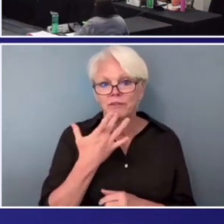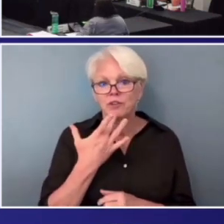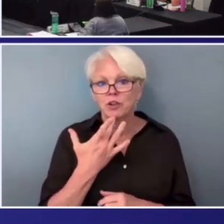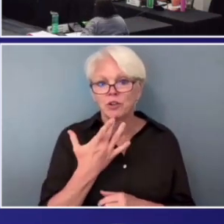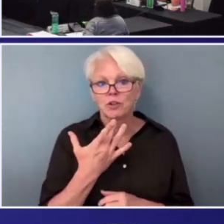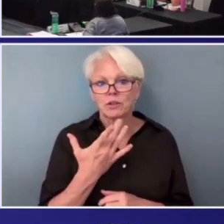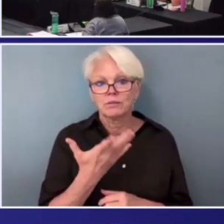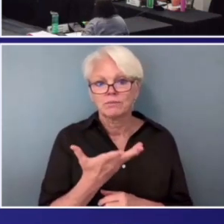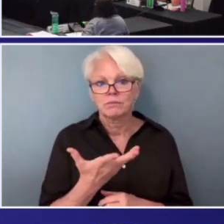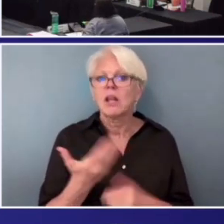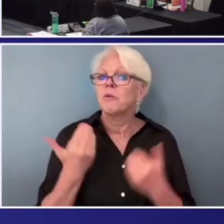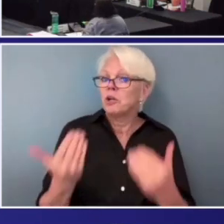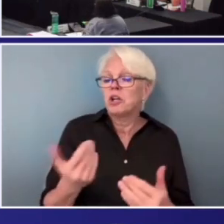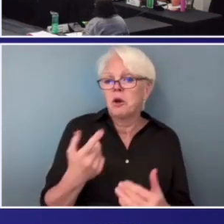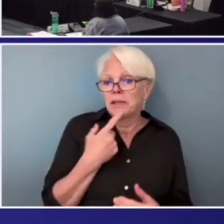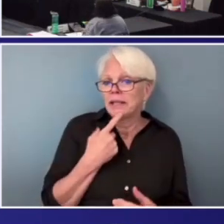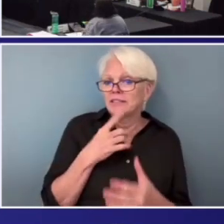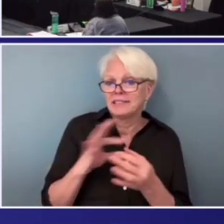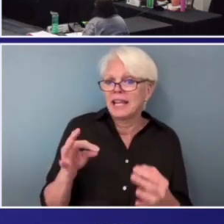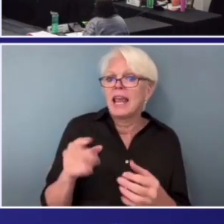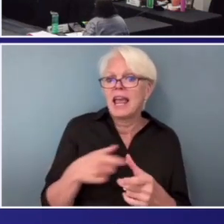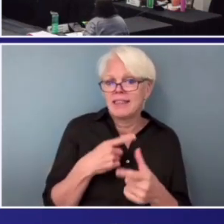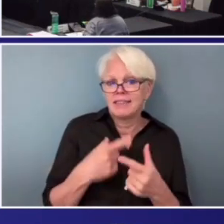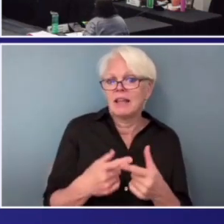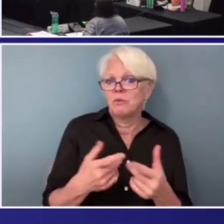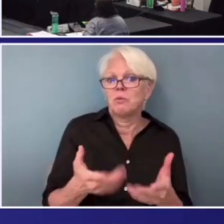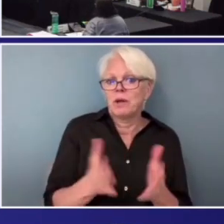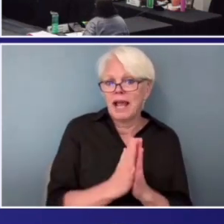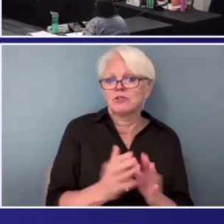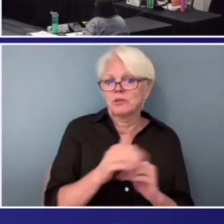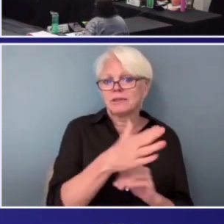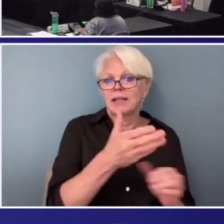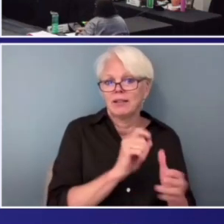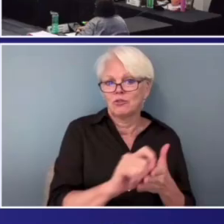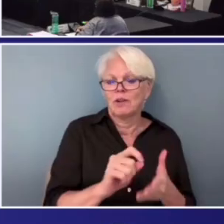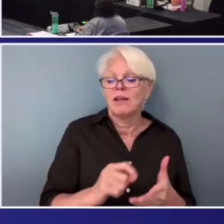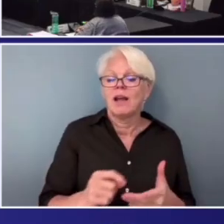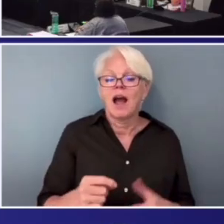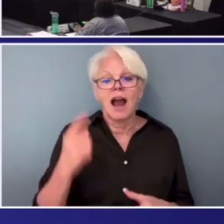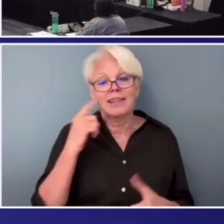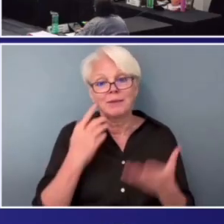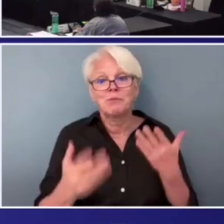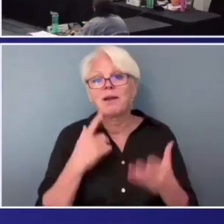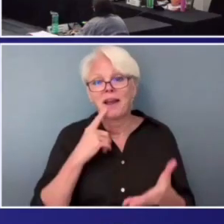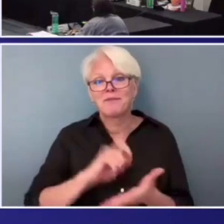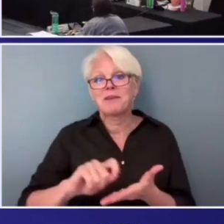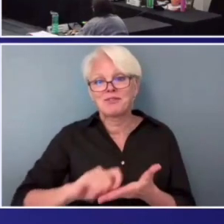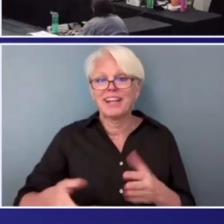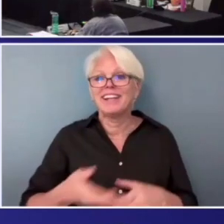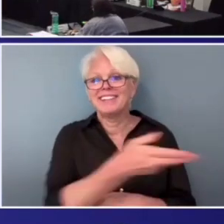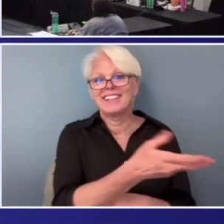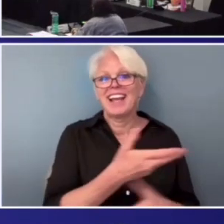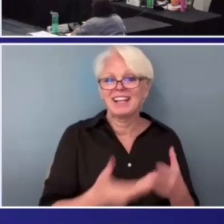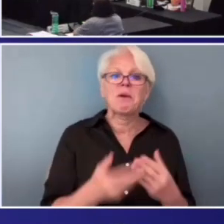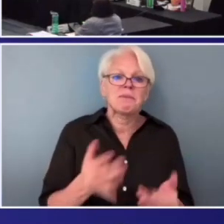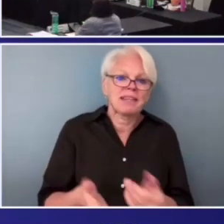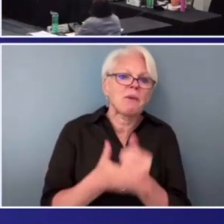Go ahead and say it, and then we'll go ahead and have you submit it in writing anyway. I'm already thinking it's probably going to have to be in writing, too, so that will just help us. We'll start there.